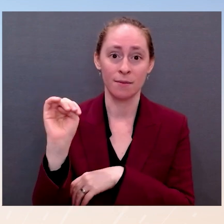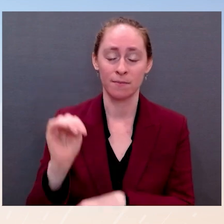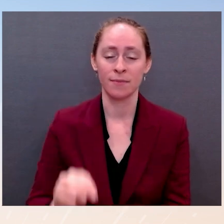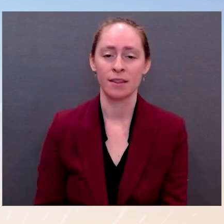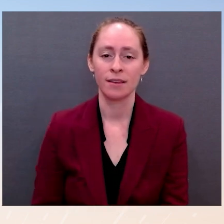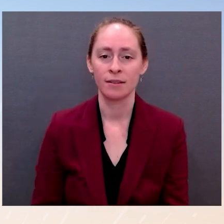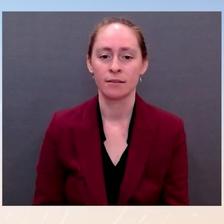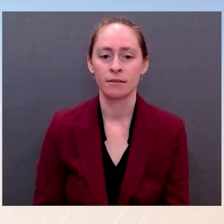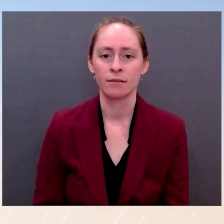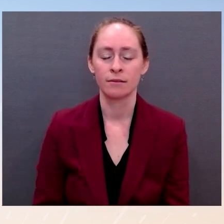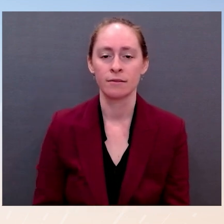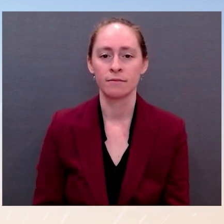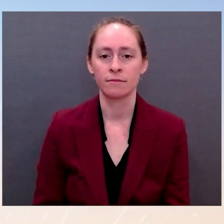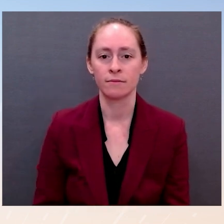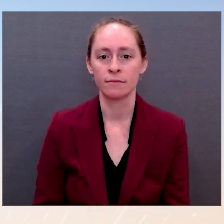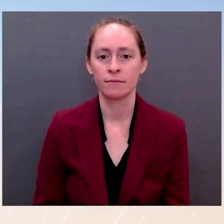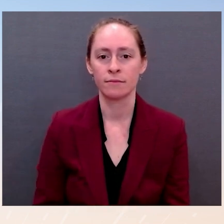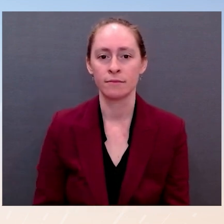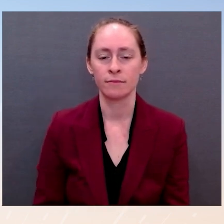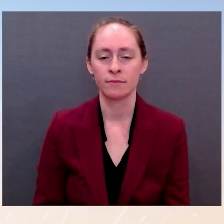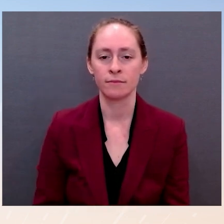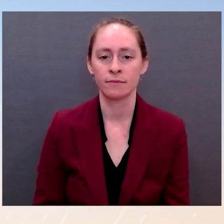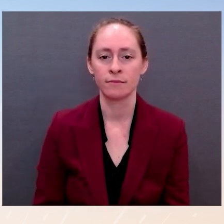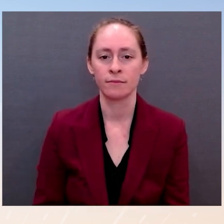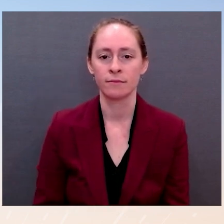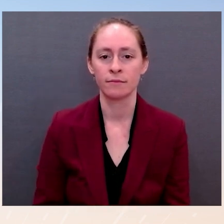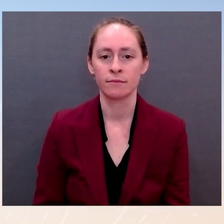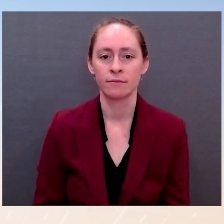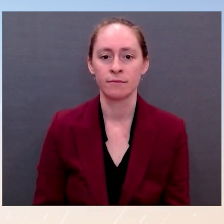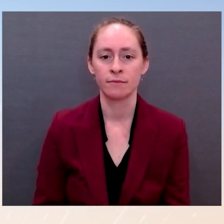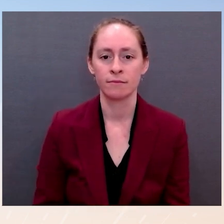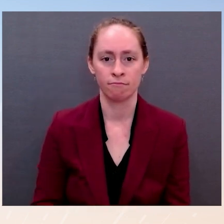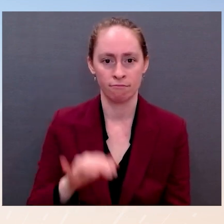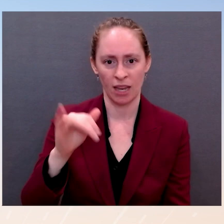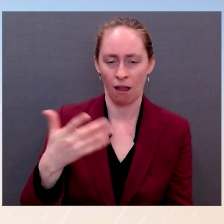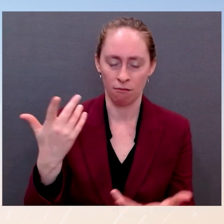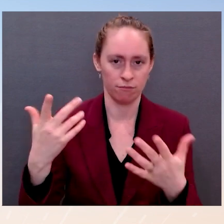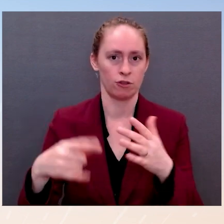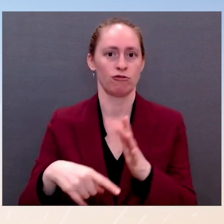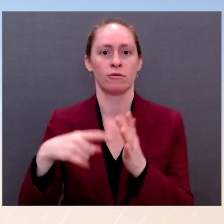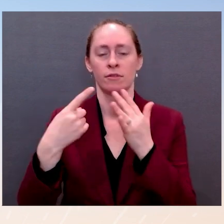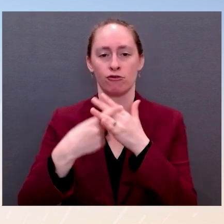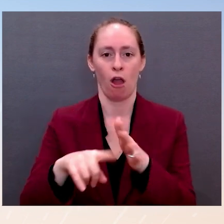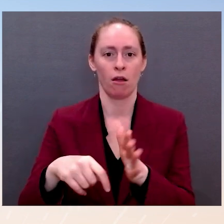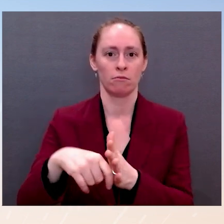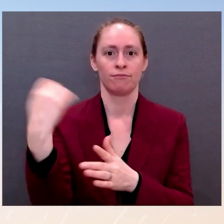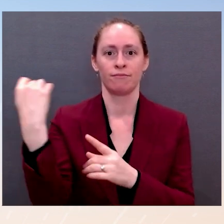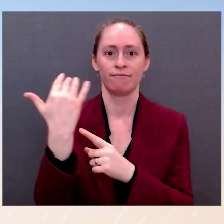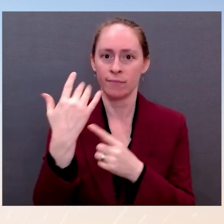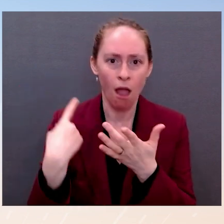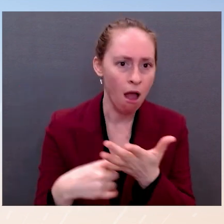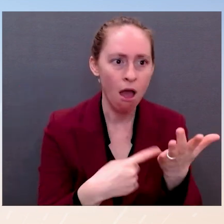has been at the forefront of all of our conversations and well, to me, you know,